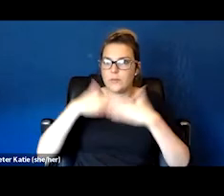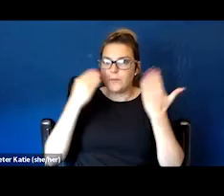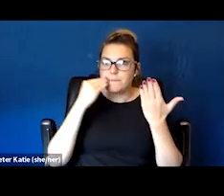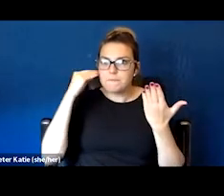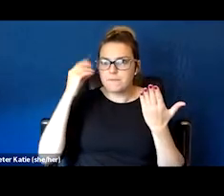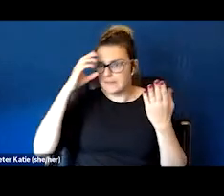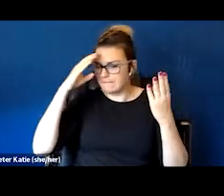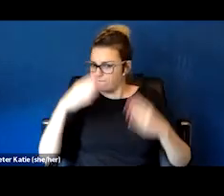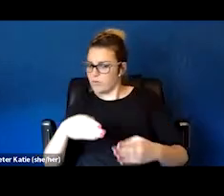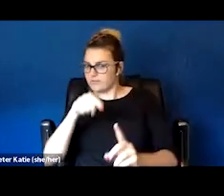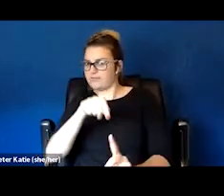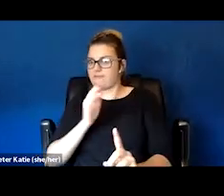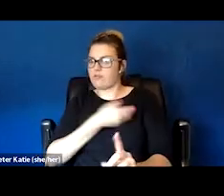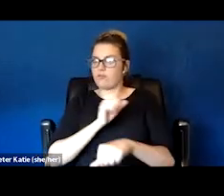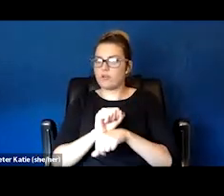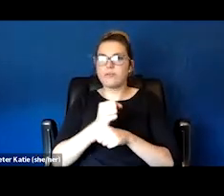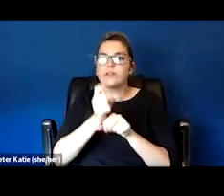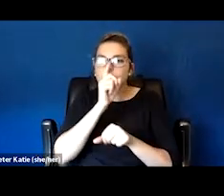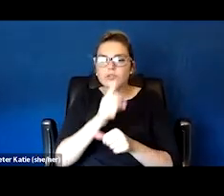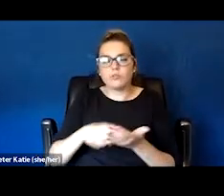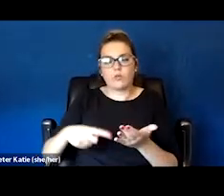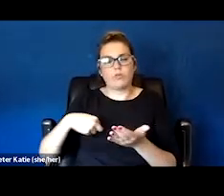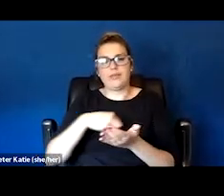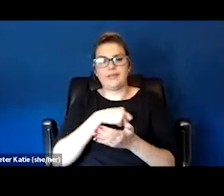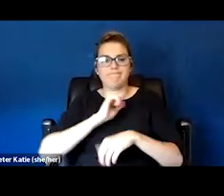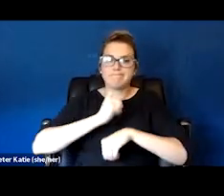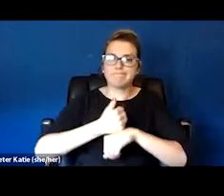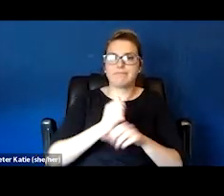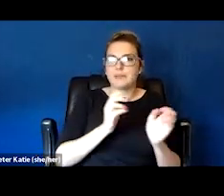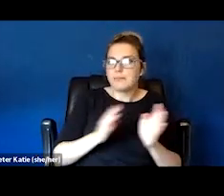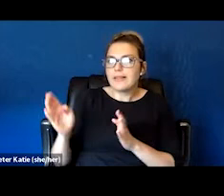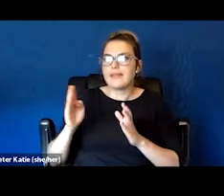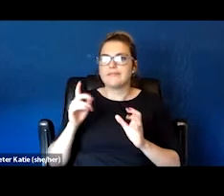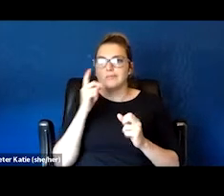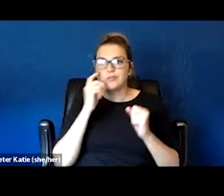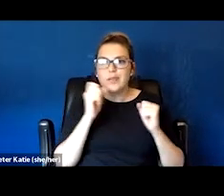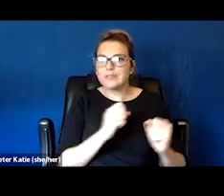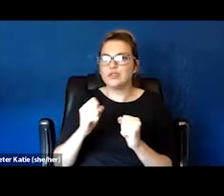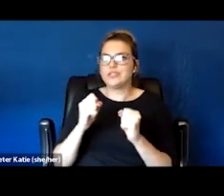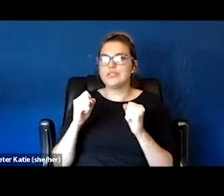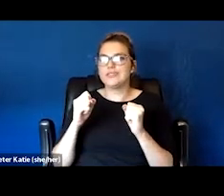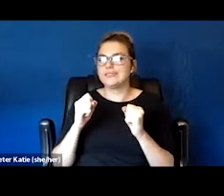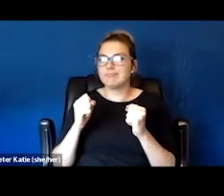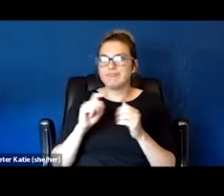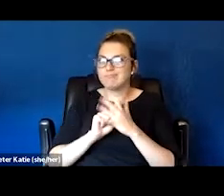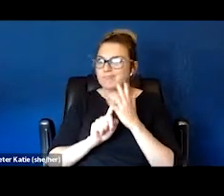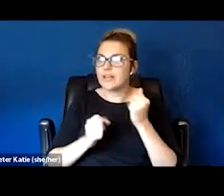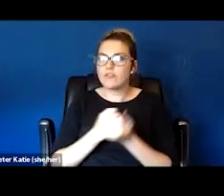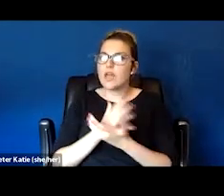that the interventions we create are, you know, really, really appropriate and trauma-informed